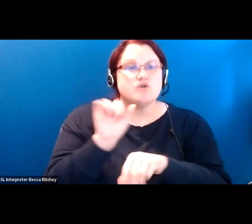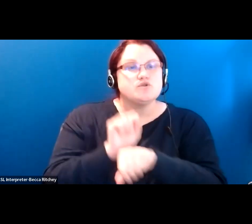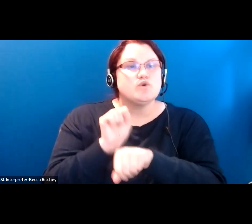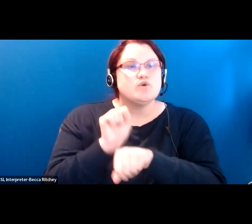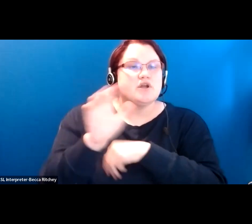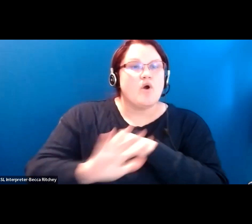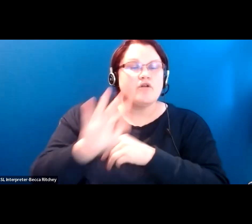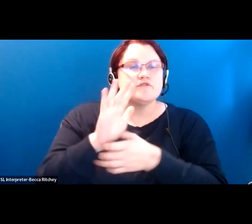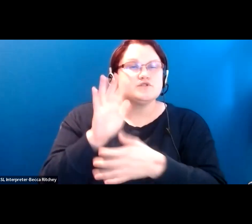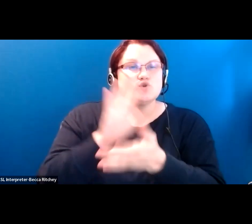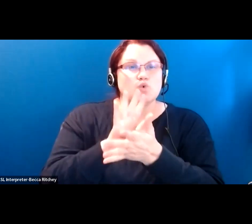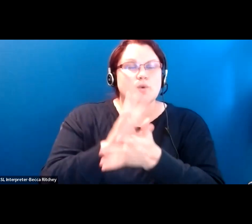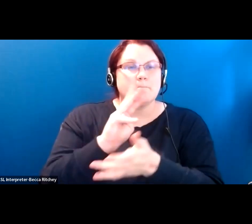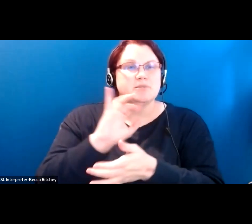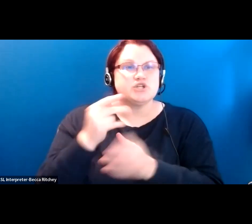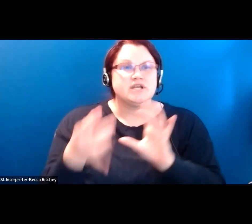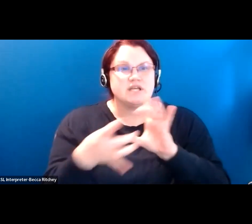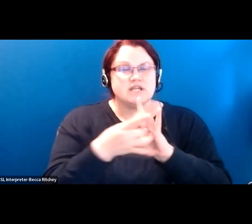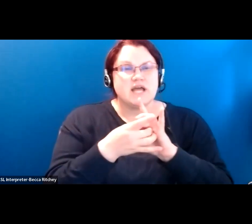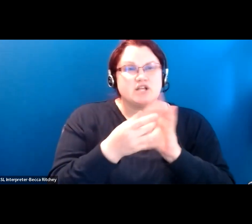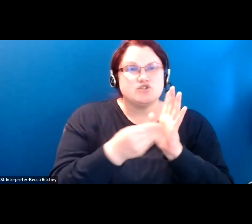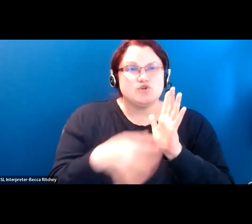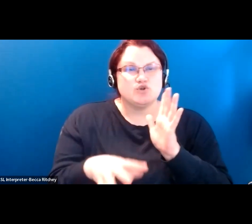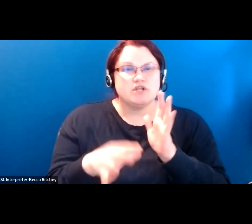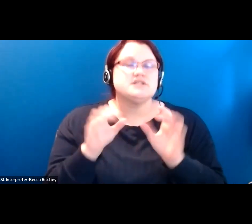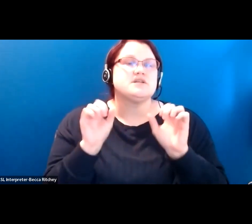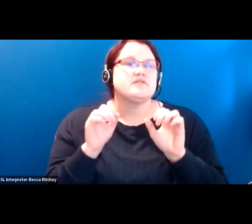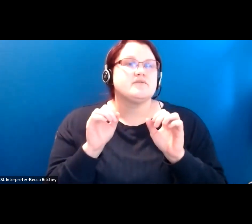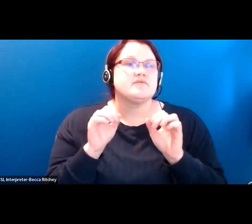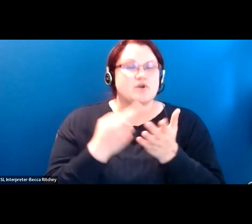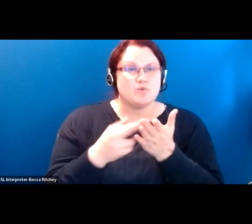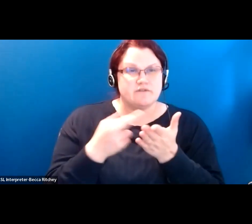to connect Educators and students to the many resources available at the HC.